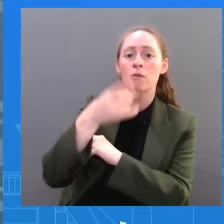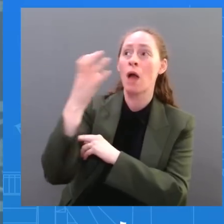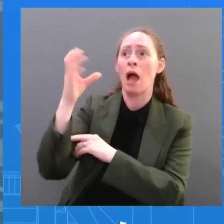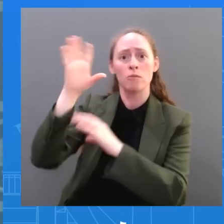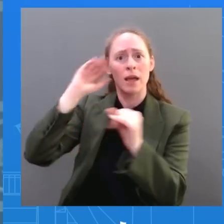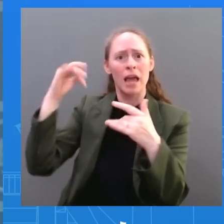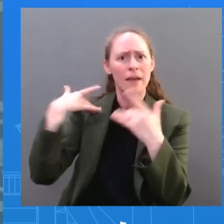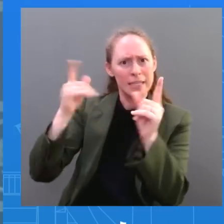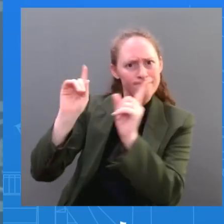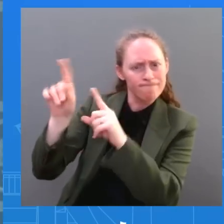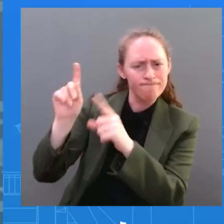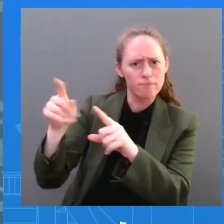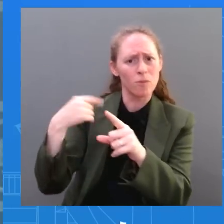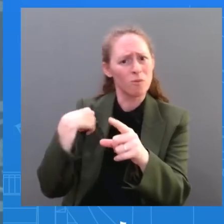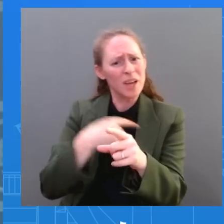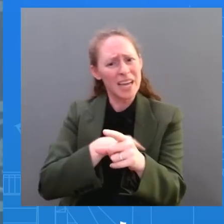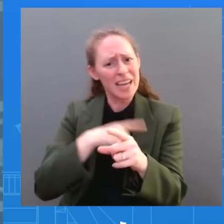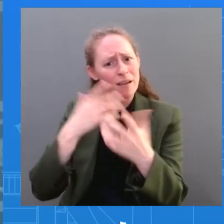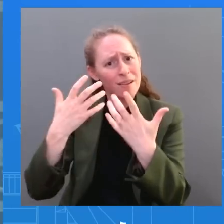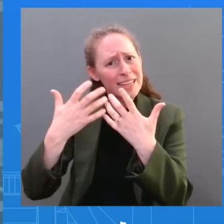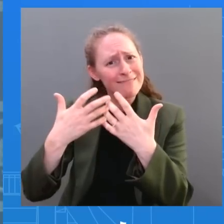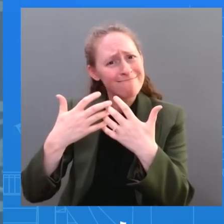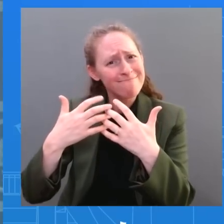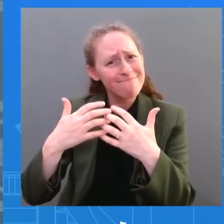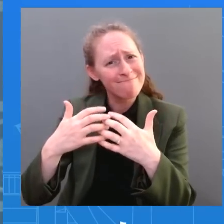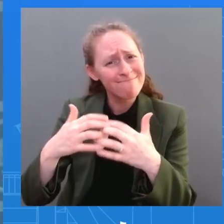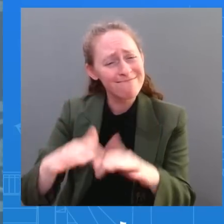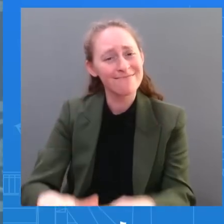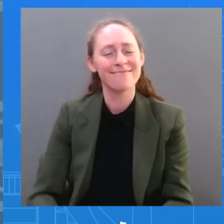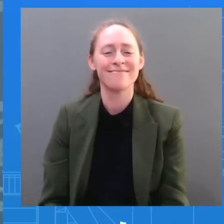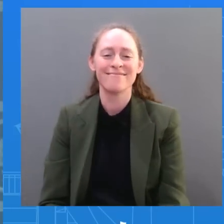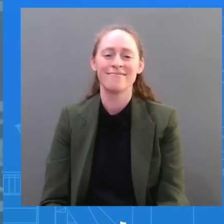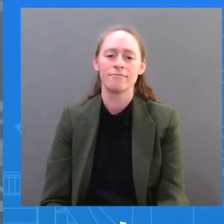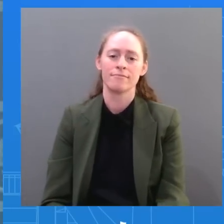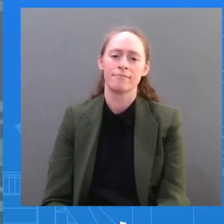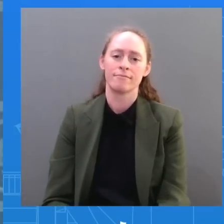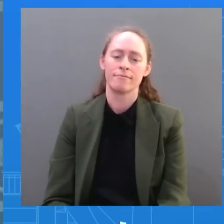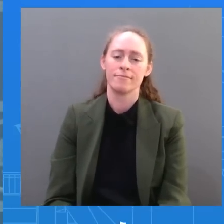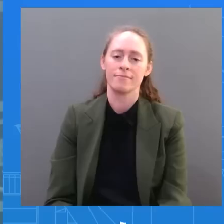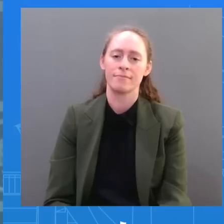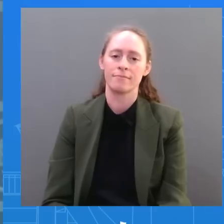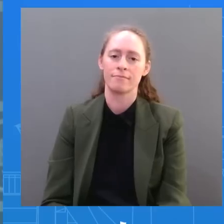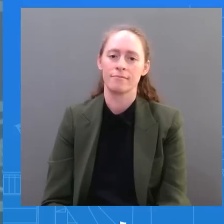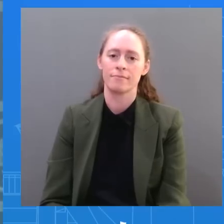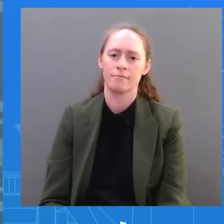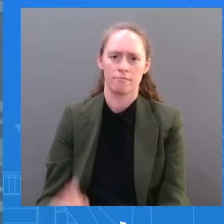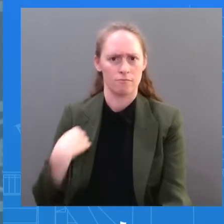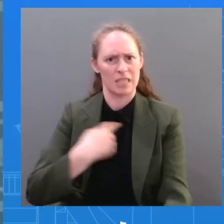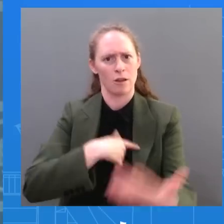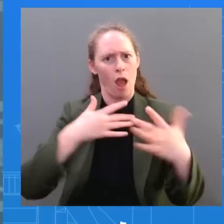that we have been working through, as we look at his events during this pandemic, and we're trying to --